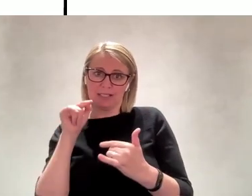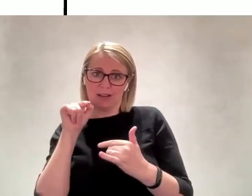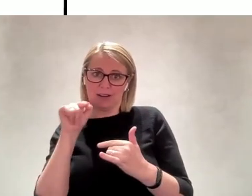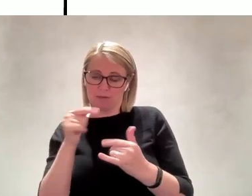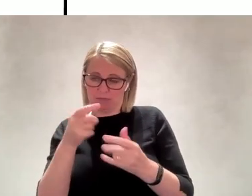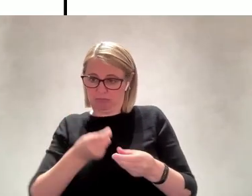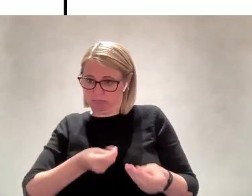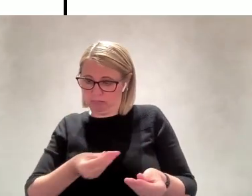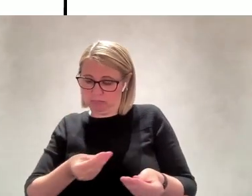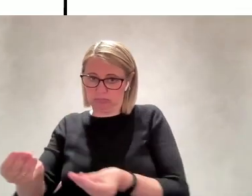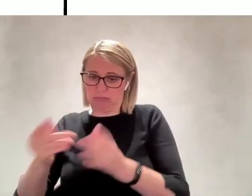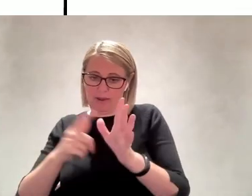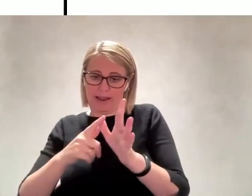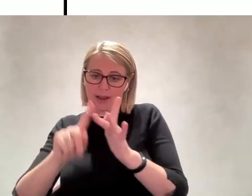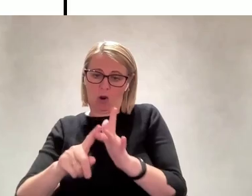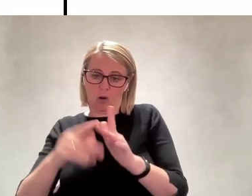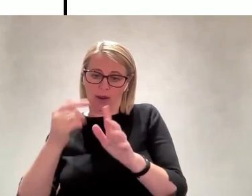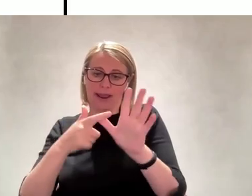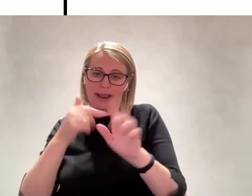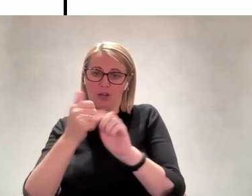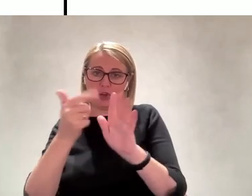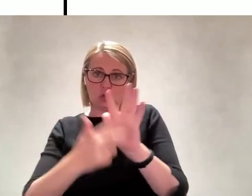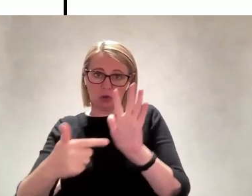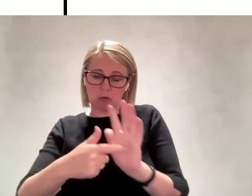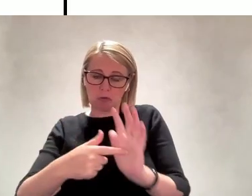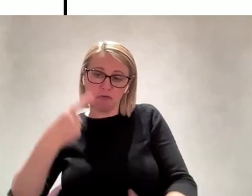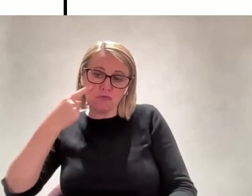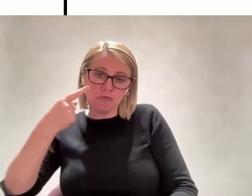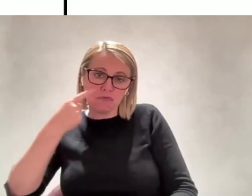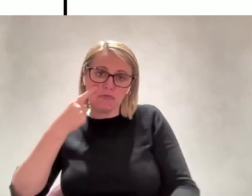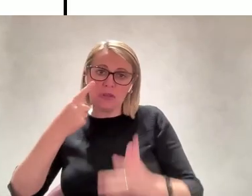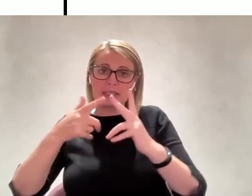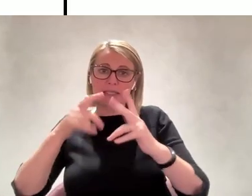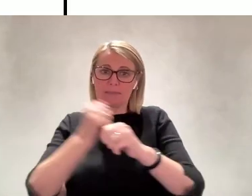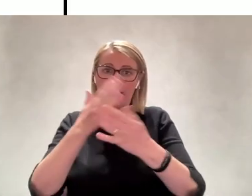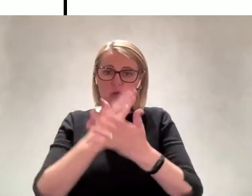of deploying specialist AI agents in a way that streamline